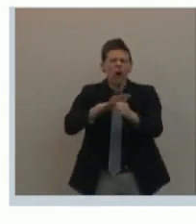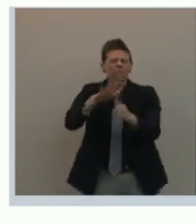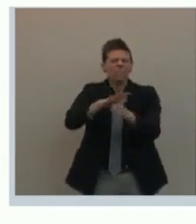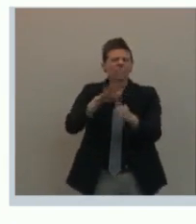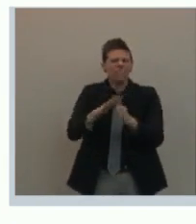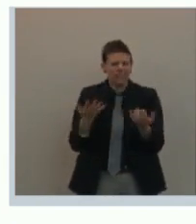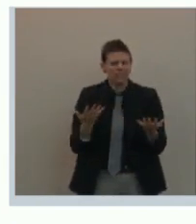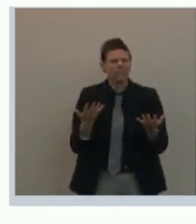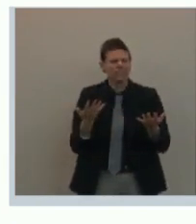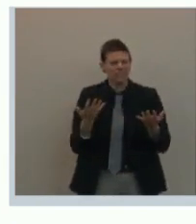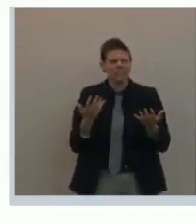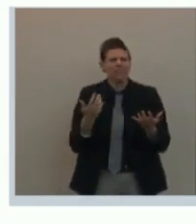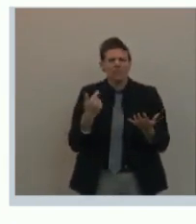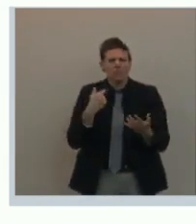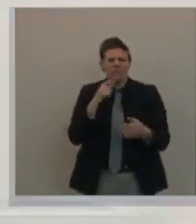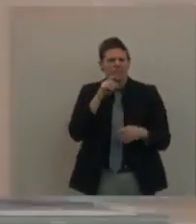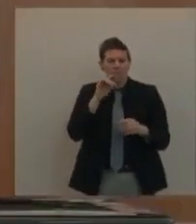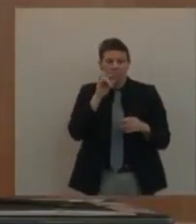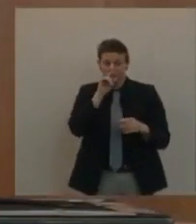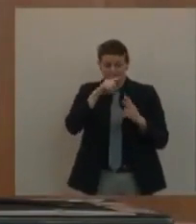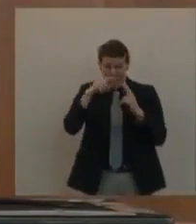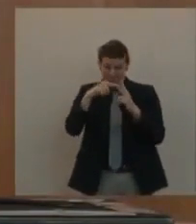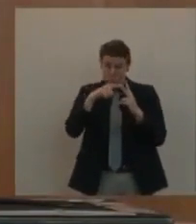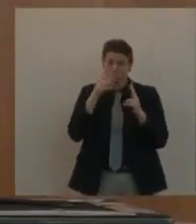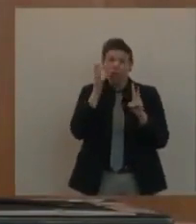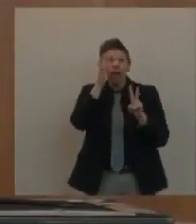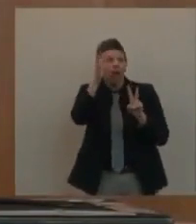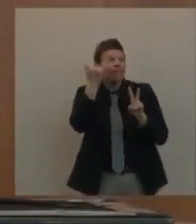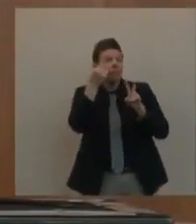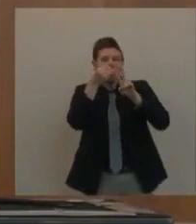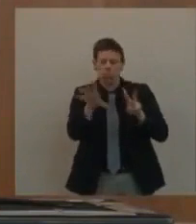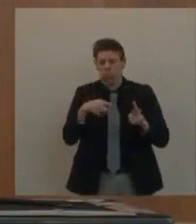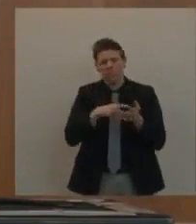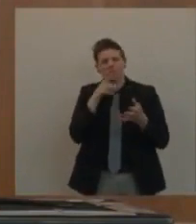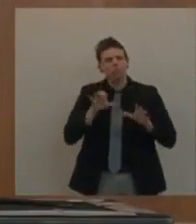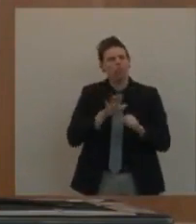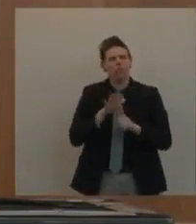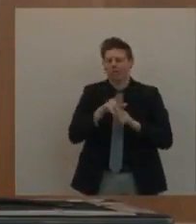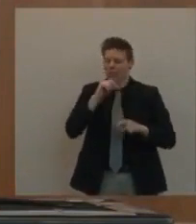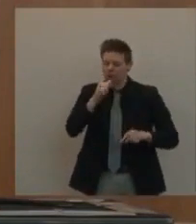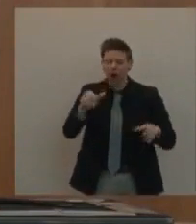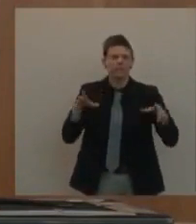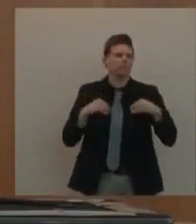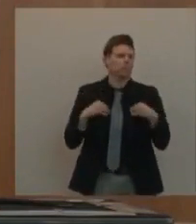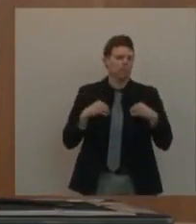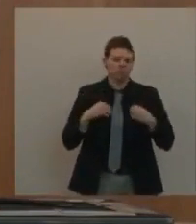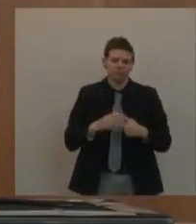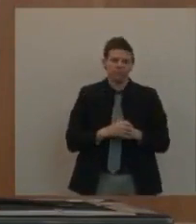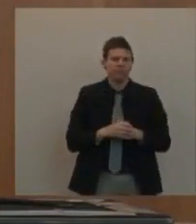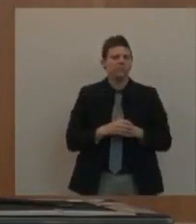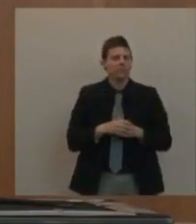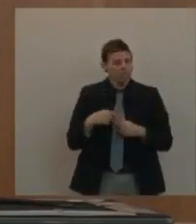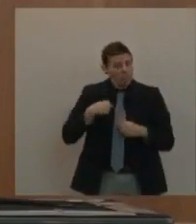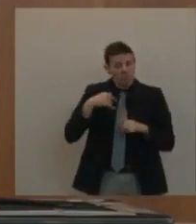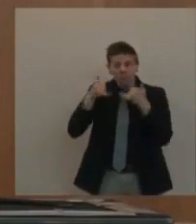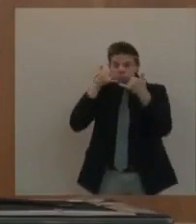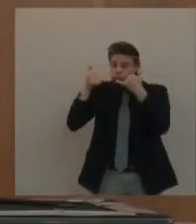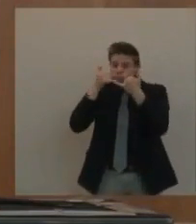WE DIDN’T DO ENOUGH, THAT ONE TO THEM WAS IN A SITUATION TO POTENTIALLY LOSE THEIR LIFE. IT IS UNACCEPTABLE.